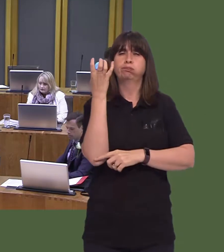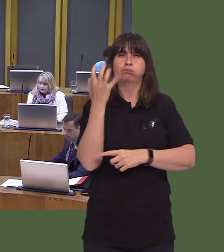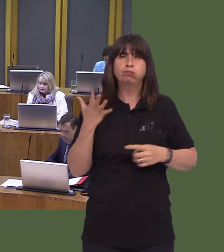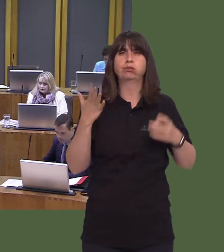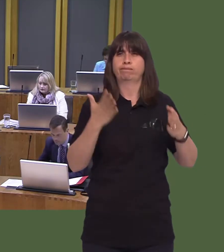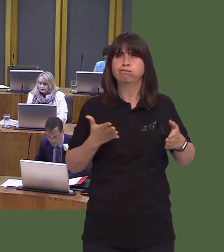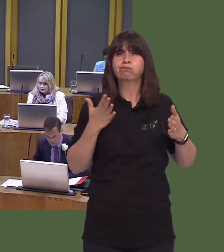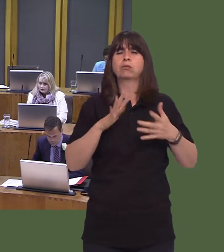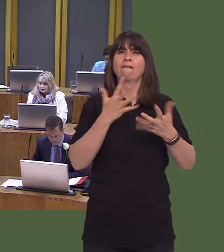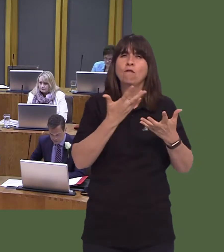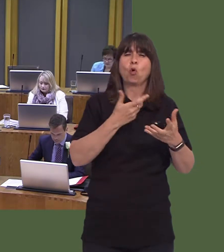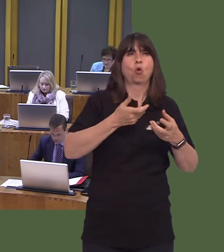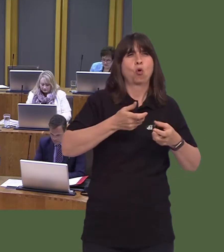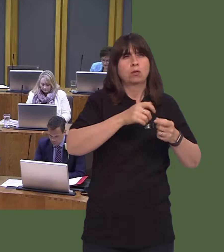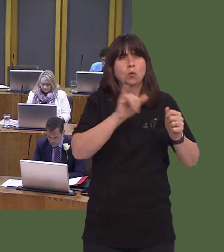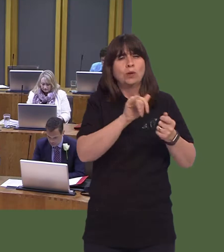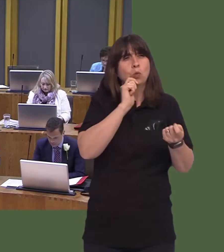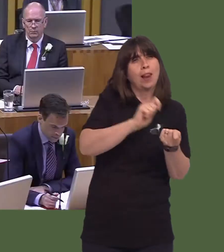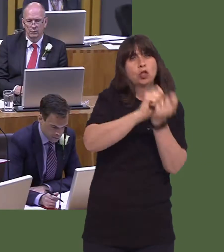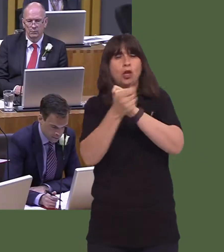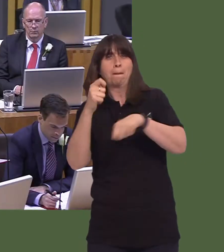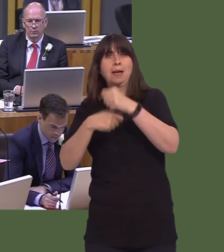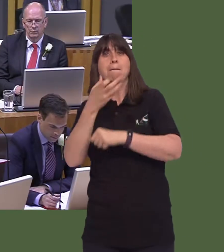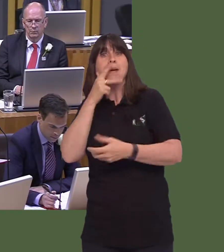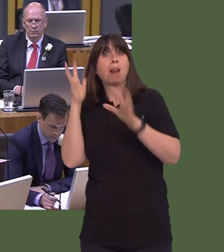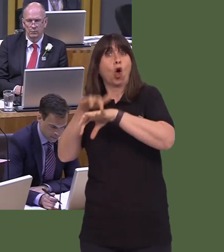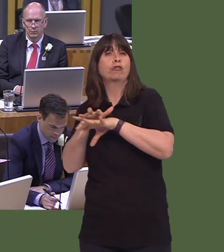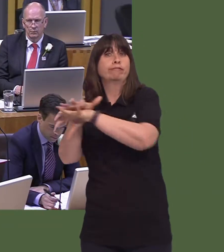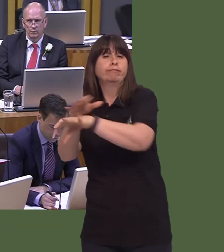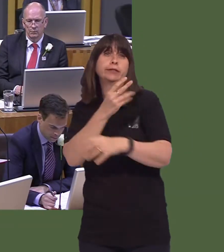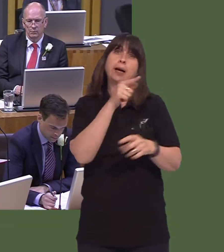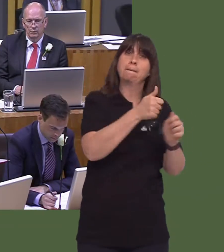rail, which will be converted to light rail, which new routes would then be rolled out